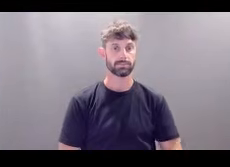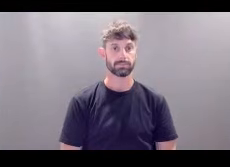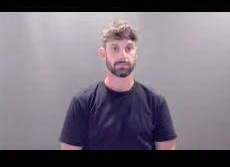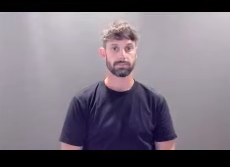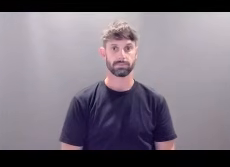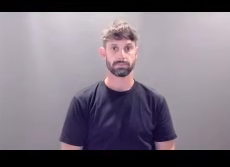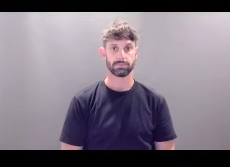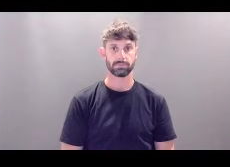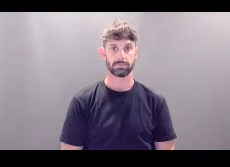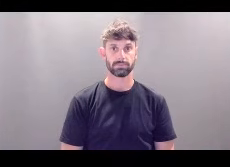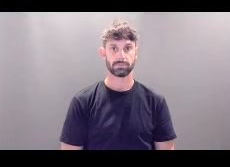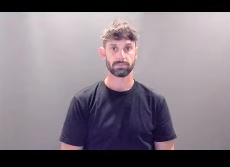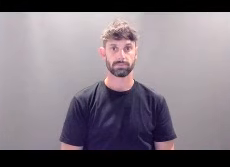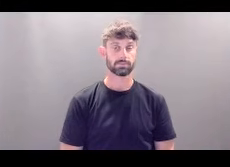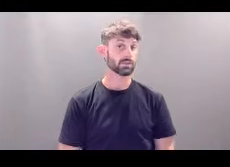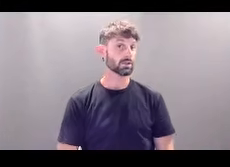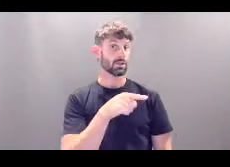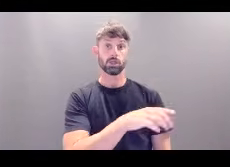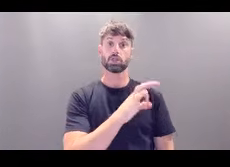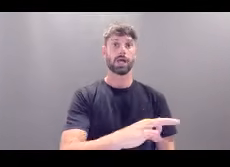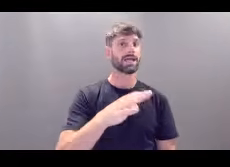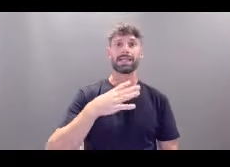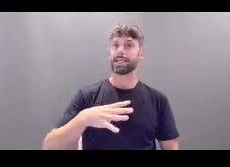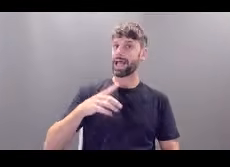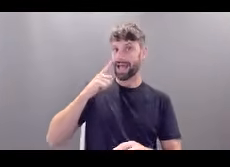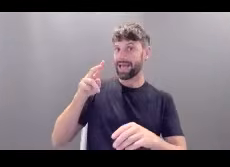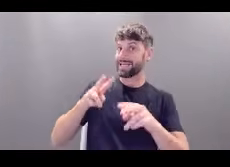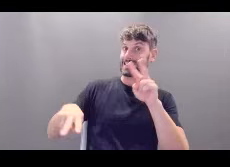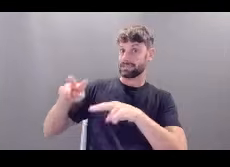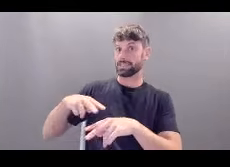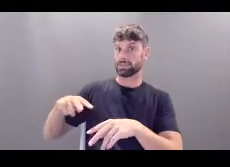Participants don't need an assessment to have these funds included in their plan.